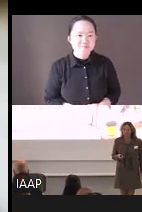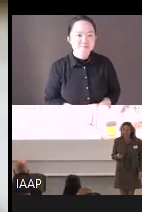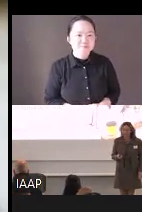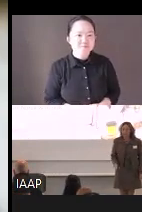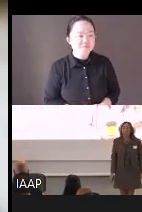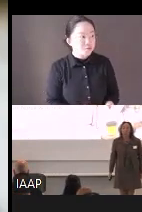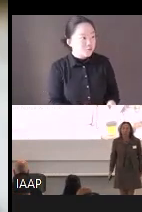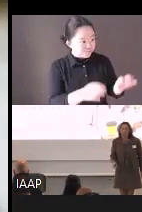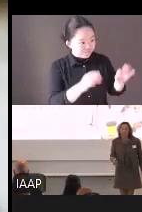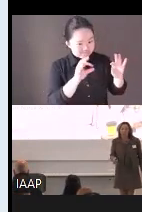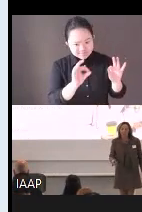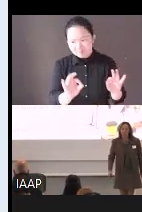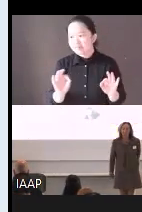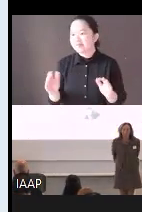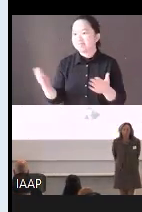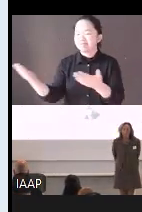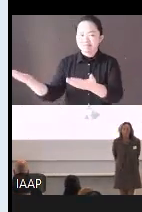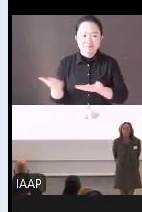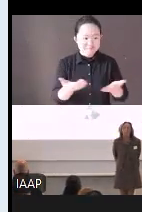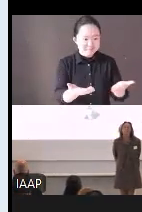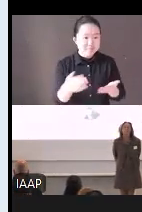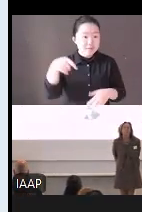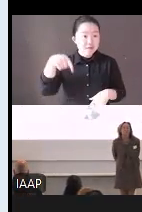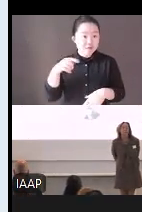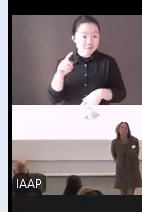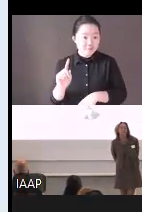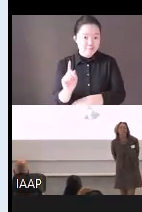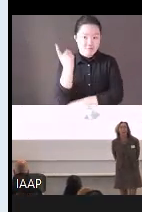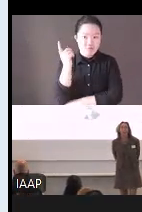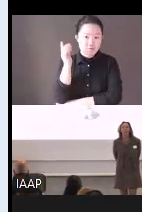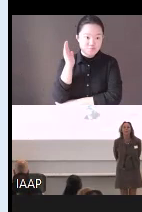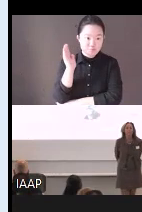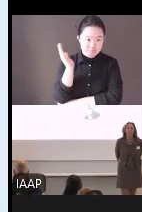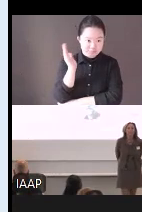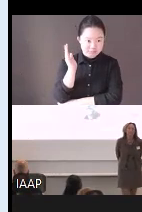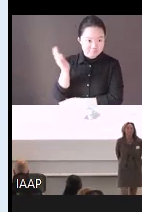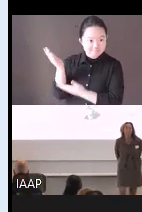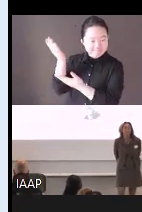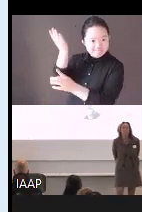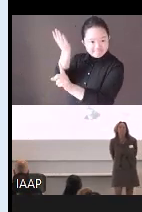So let me introduce to you, an old friend and kind of a grand old man in disability,